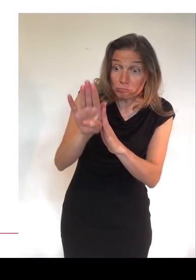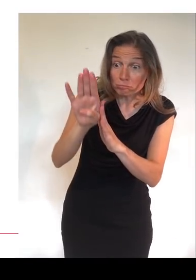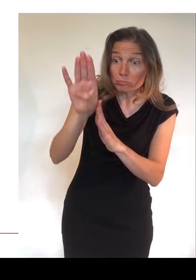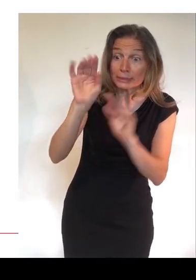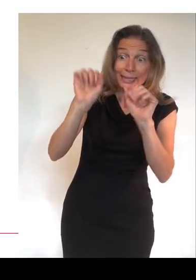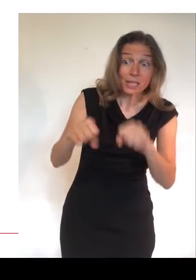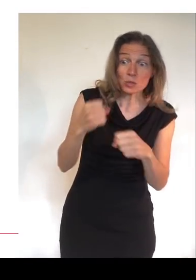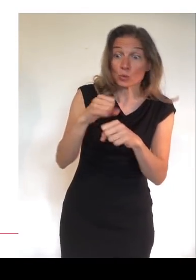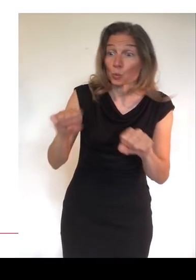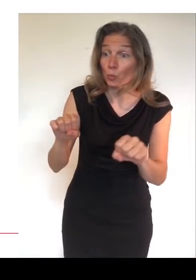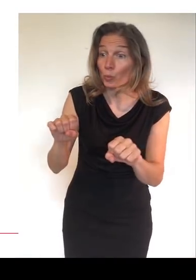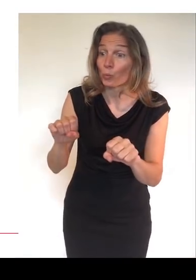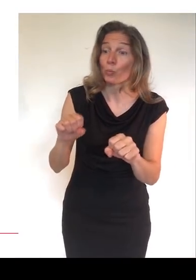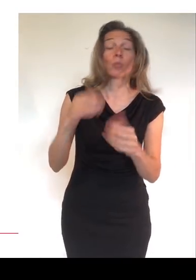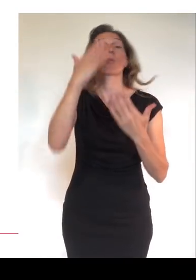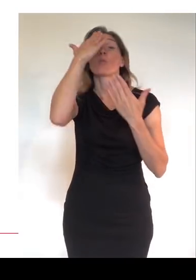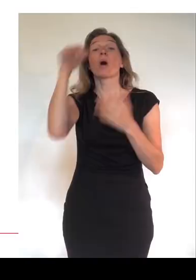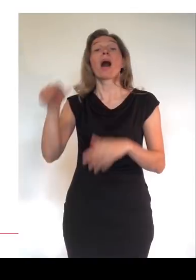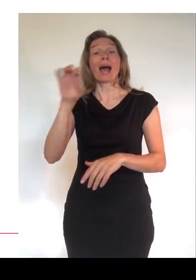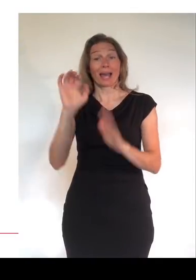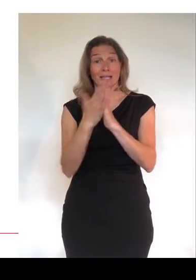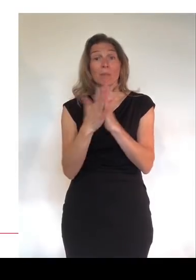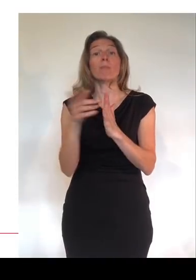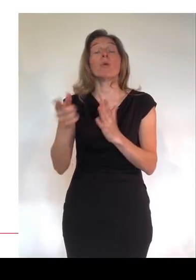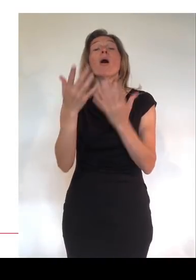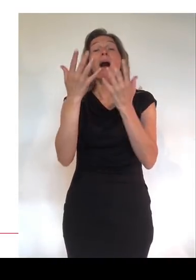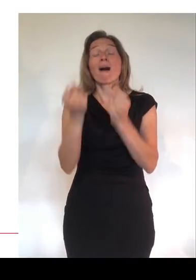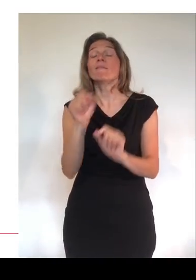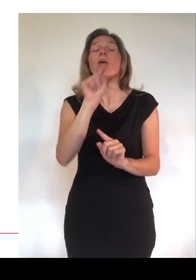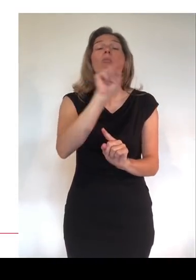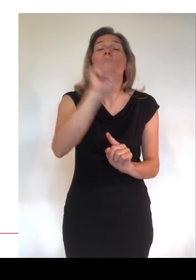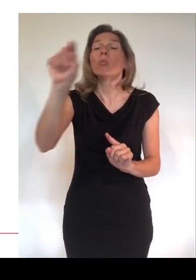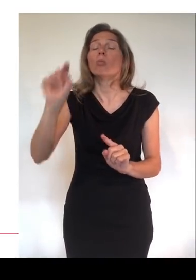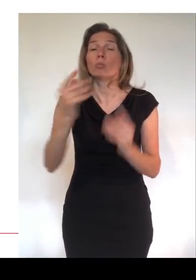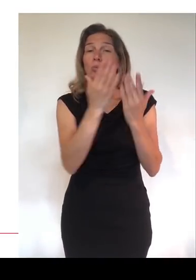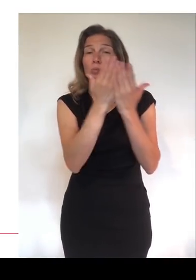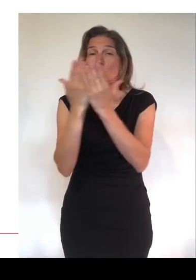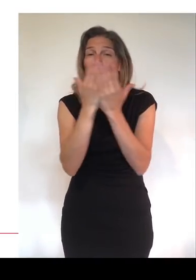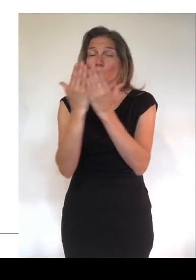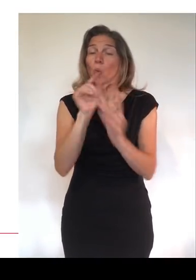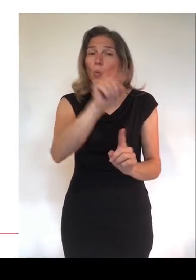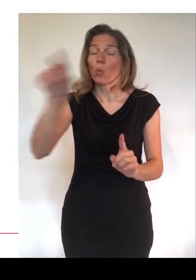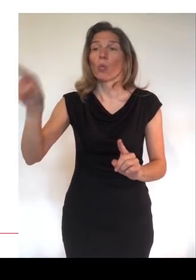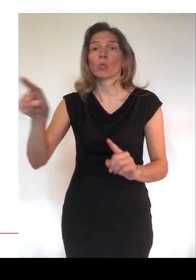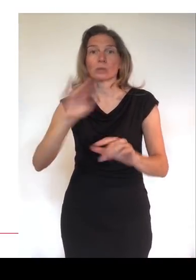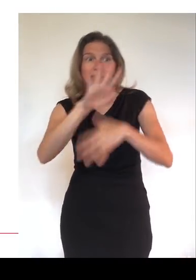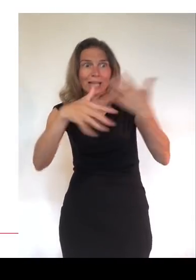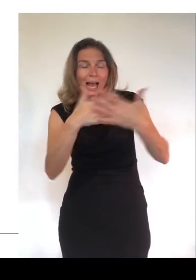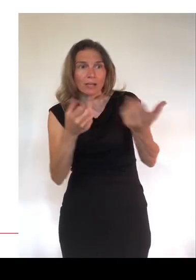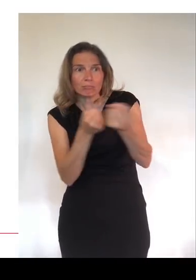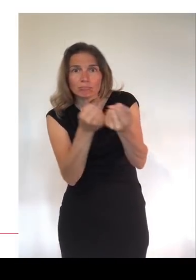is providing support through their sign language books and through